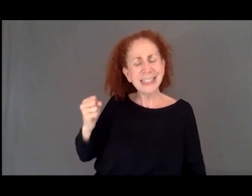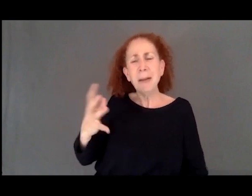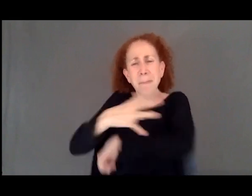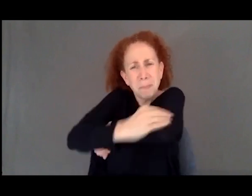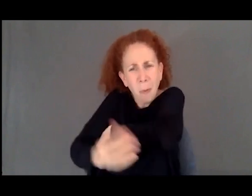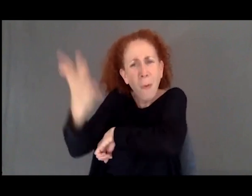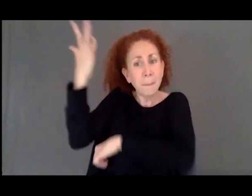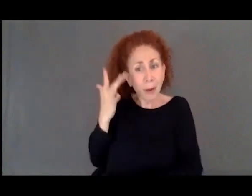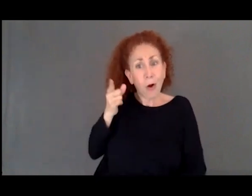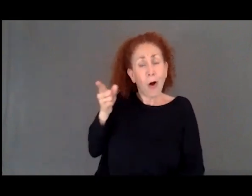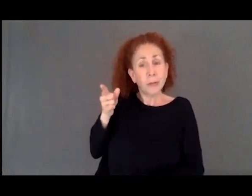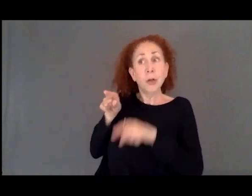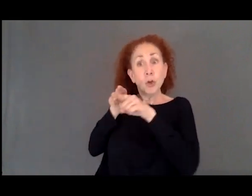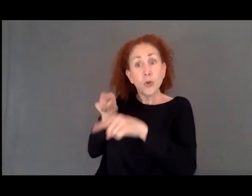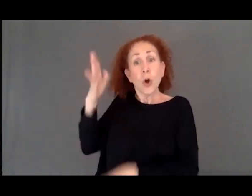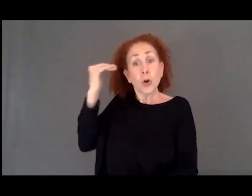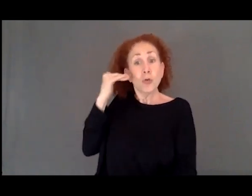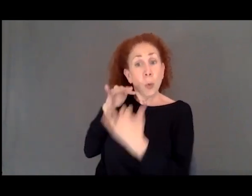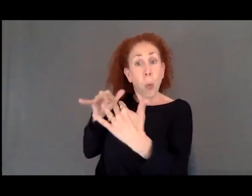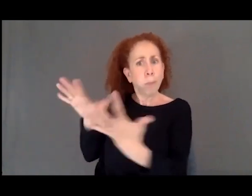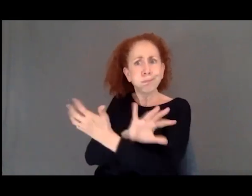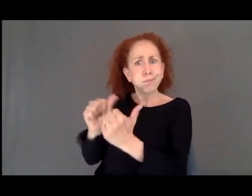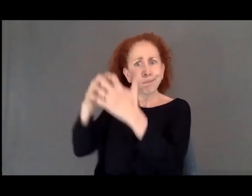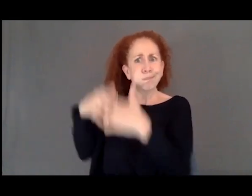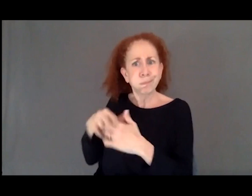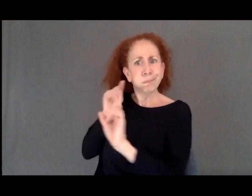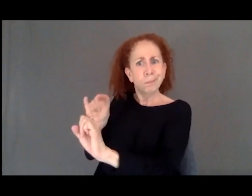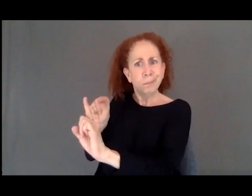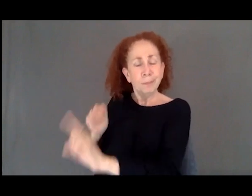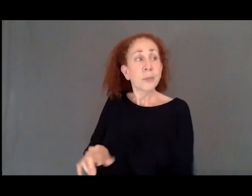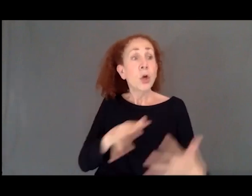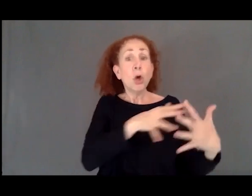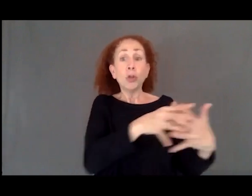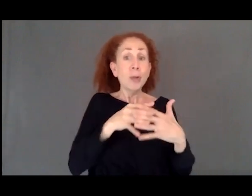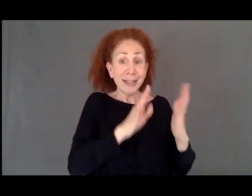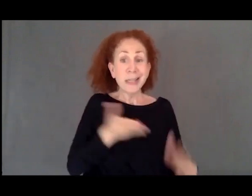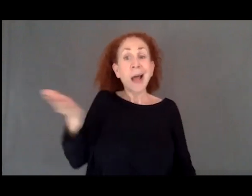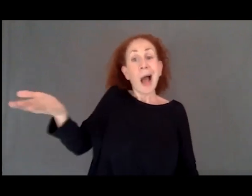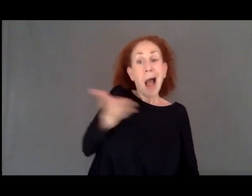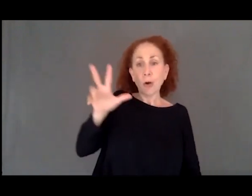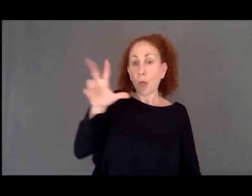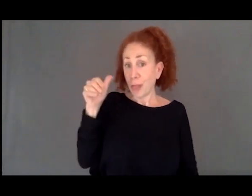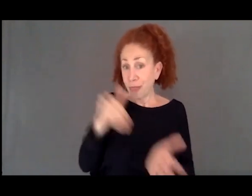because it had been demolished during the Korean War. And then the United States basically hired 300,000 South